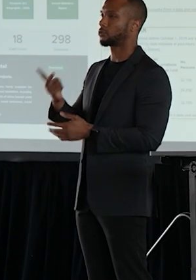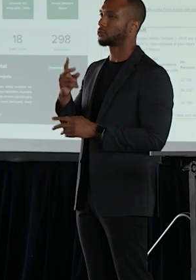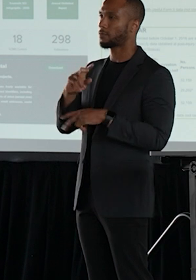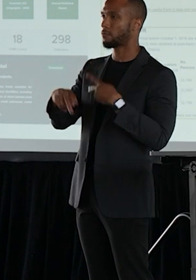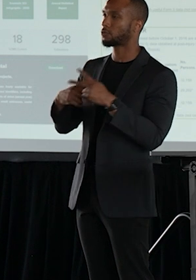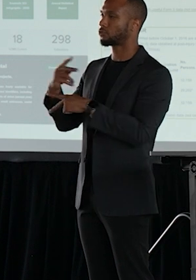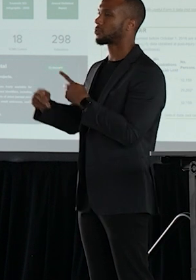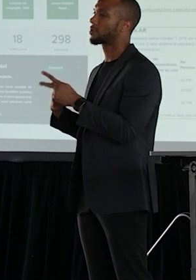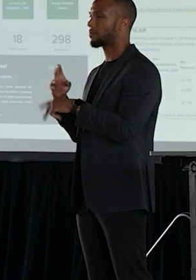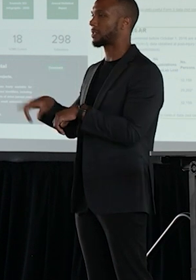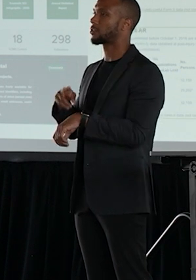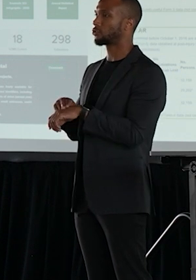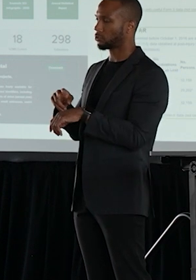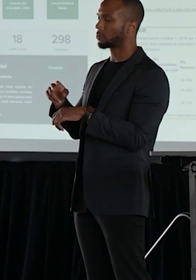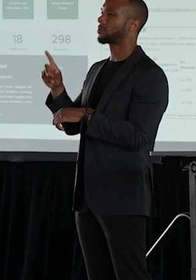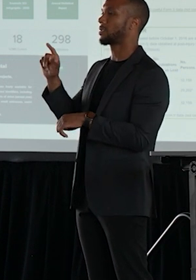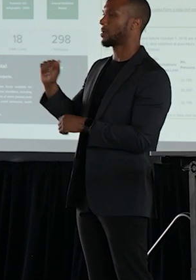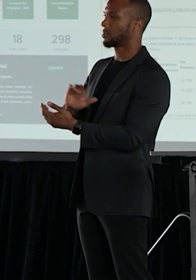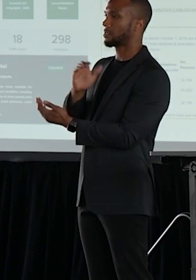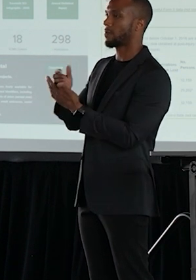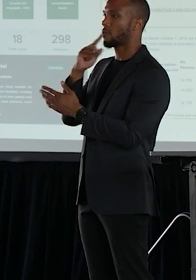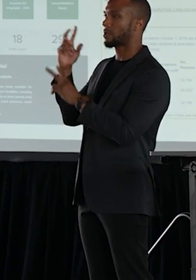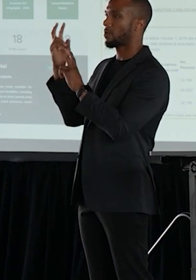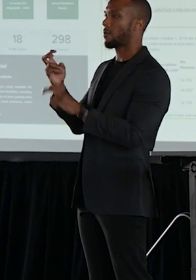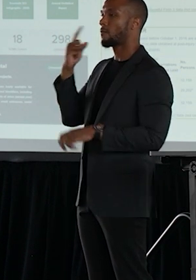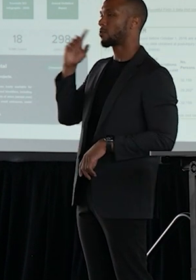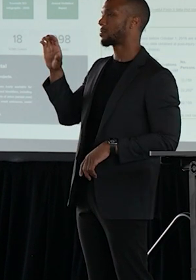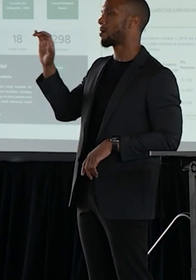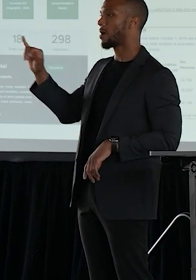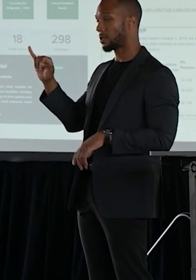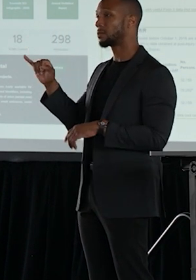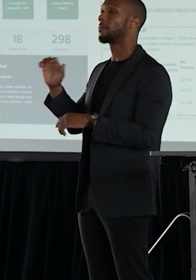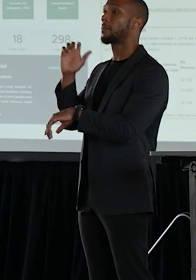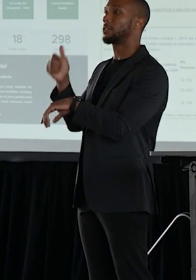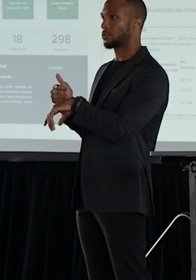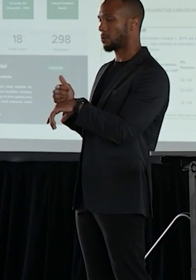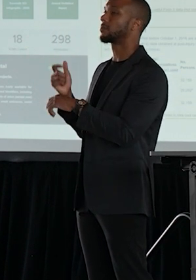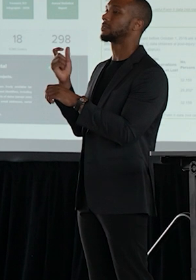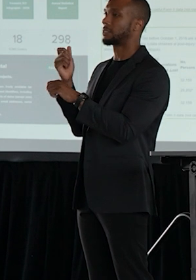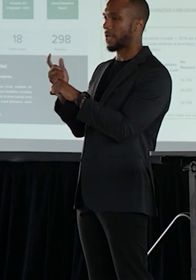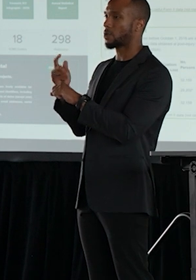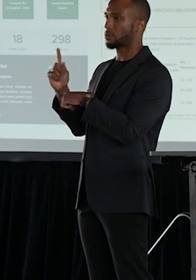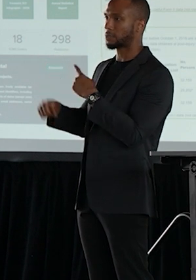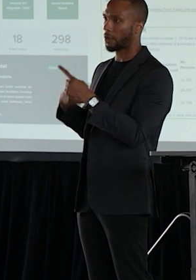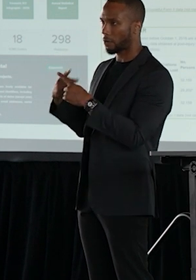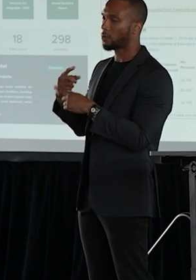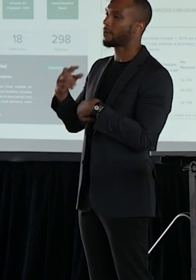the national data set for download for ACI. So these are based on the end of last cycle, for example, version 2021,